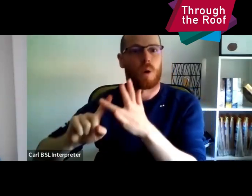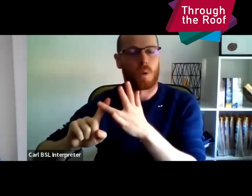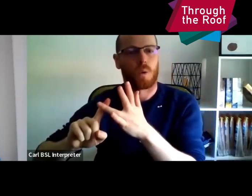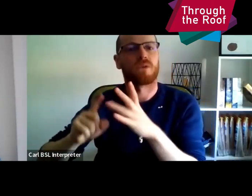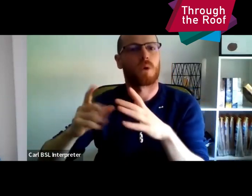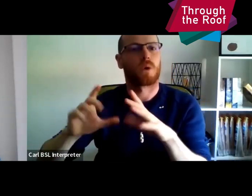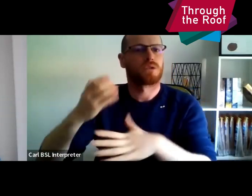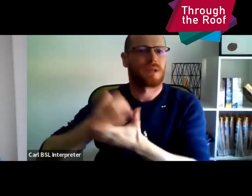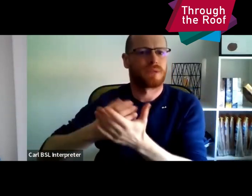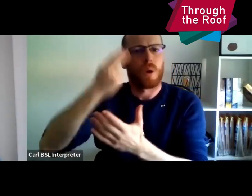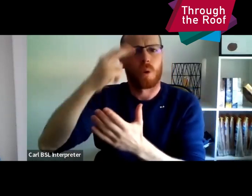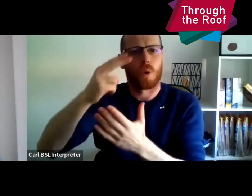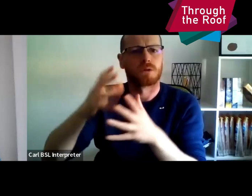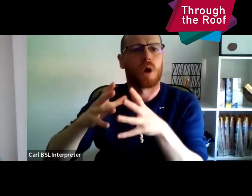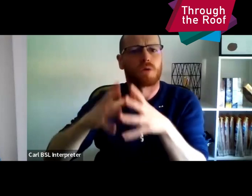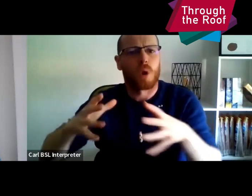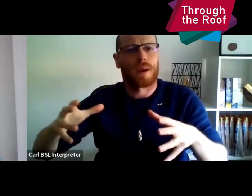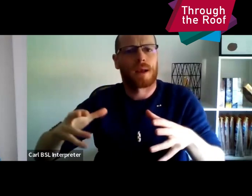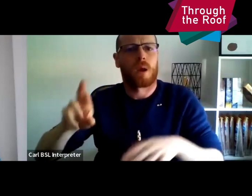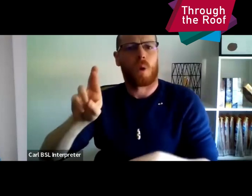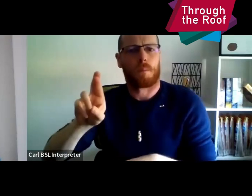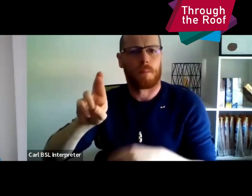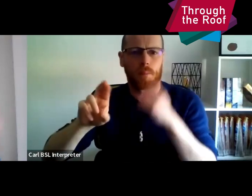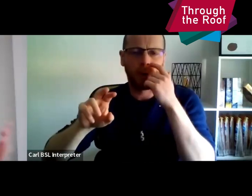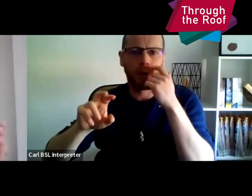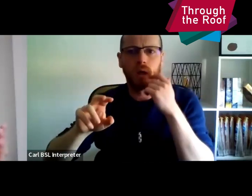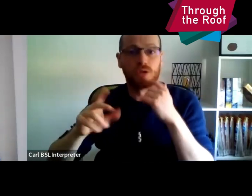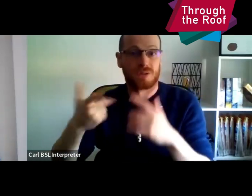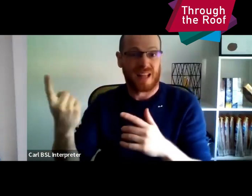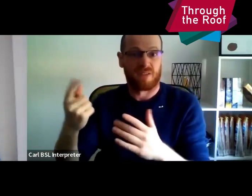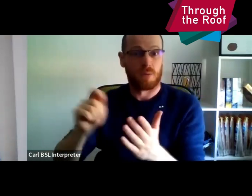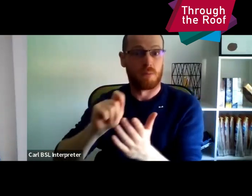She's a published author and a speaker and probably many other things as well,